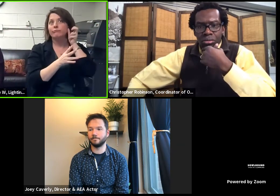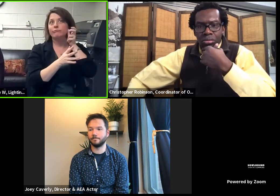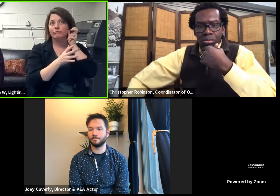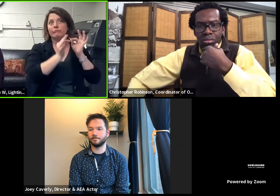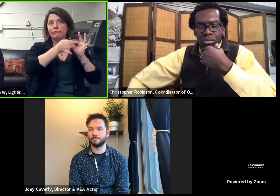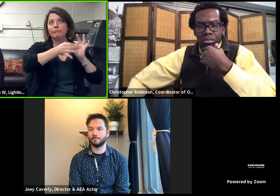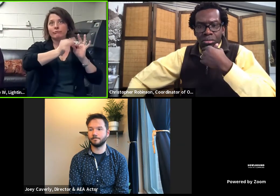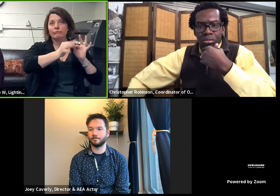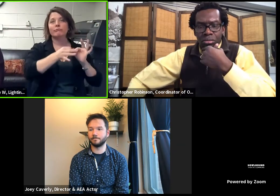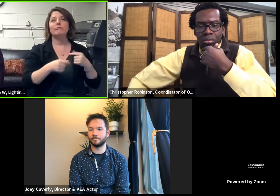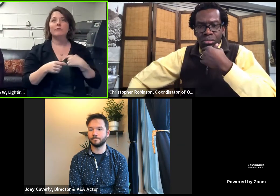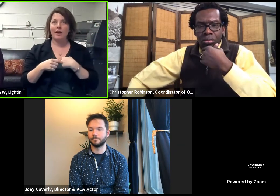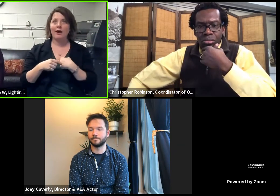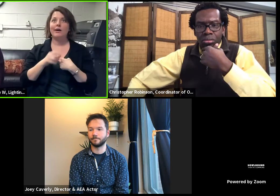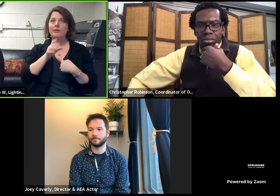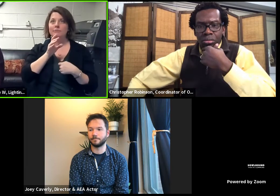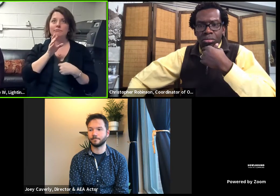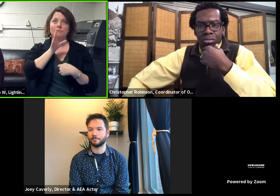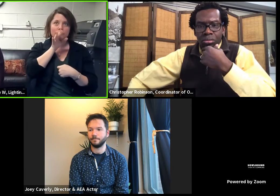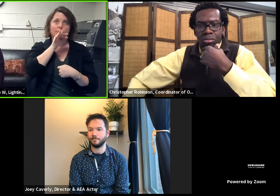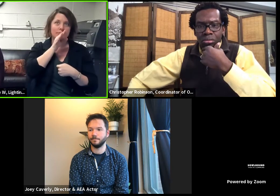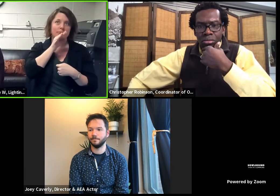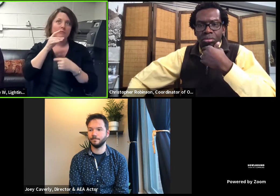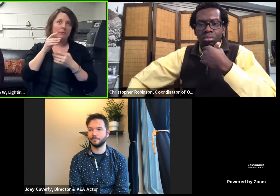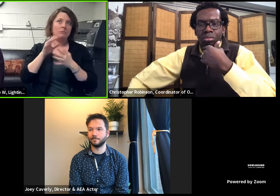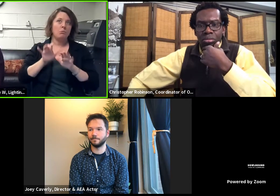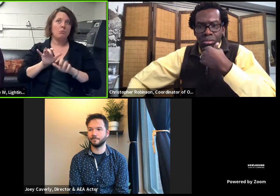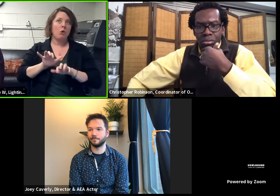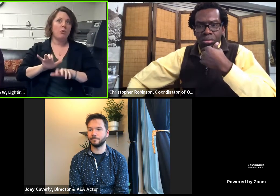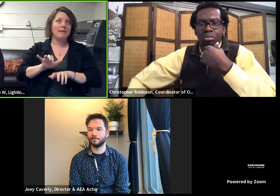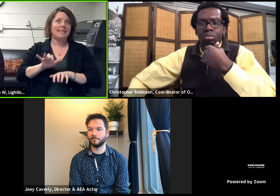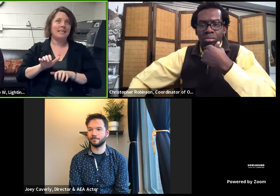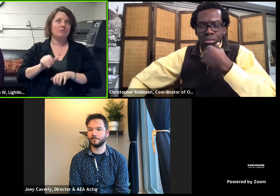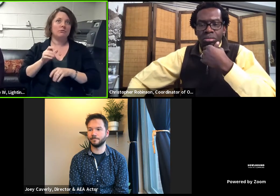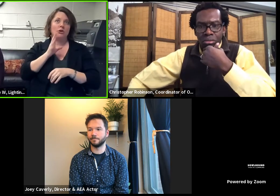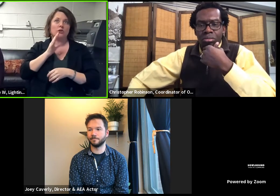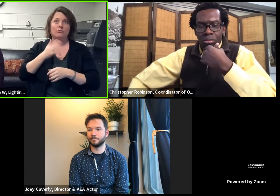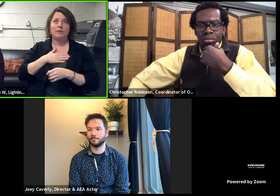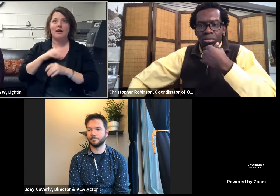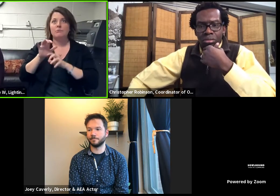The interpreter's listening in the headset and telling me what's happening, and I'm speaking myself at the same time